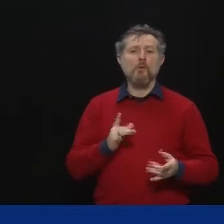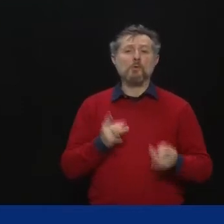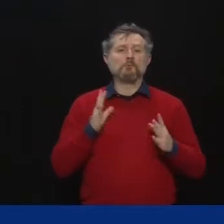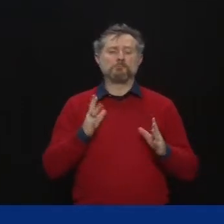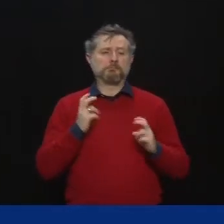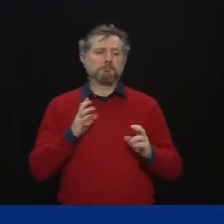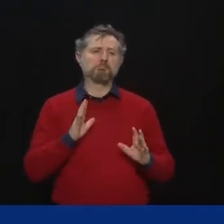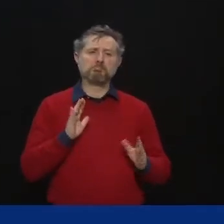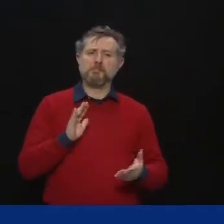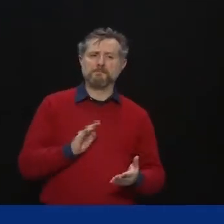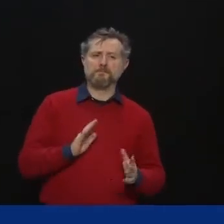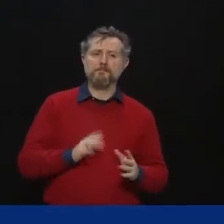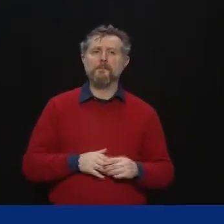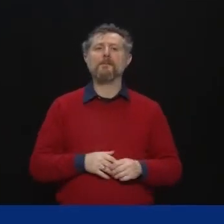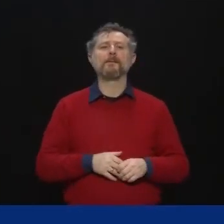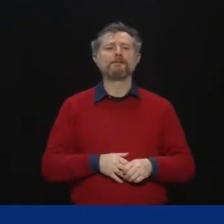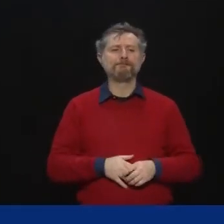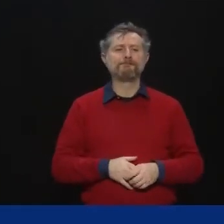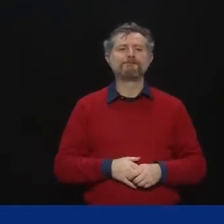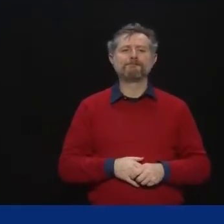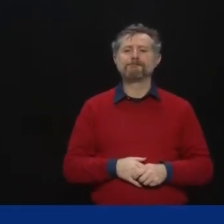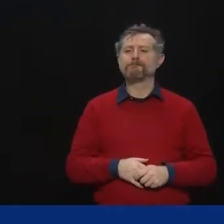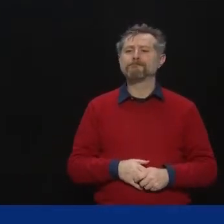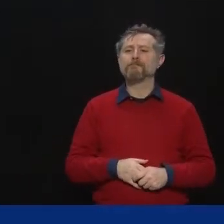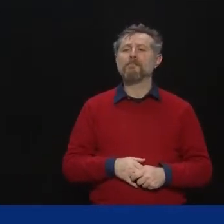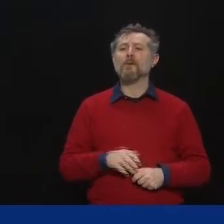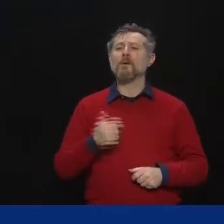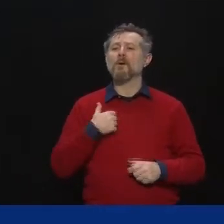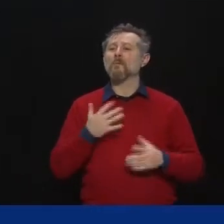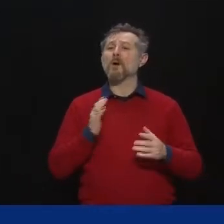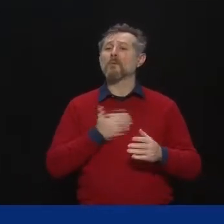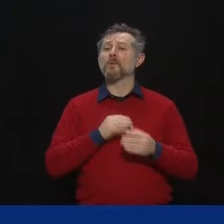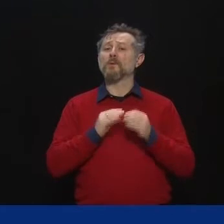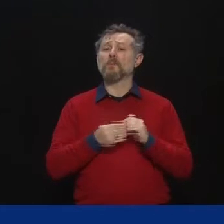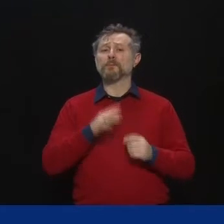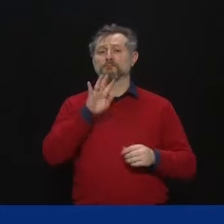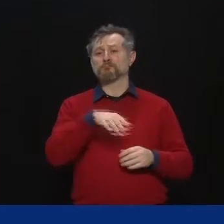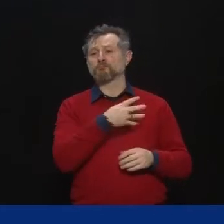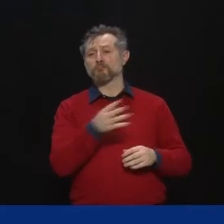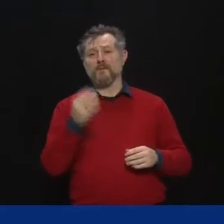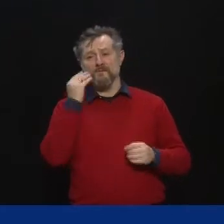SCIENCE AND WHAT WE HAVE SEEN FROM THE OTHER COUNTRIES AND ELSEWHERE, IT DOES SEEM TO BE MORE MINOR AND THAT'S VERY GOOD